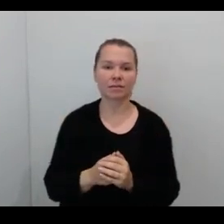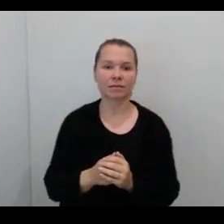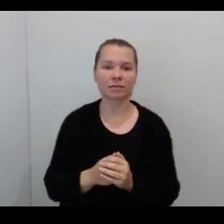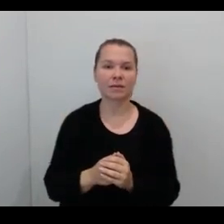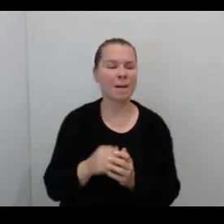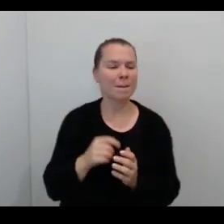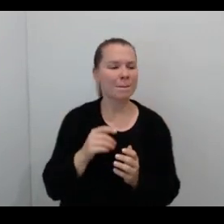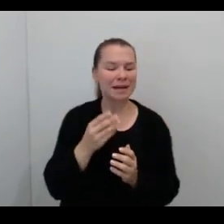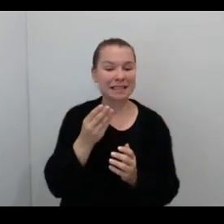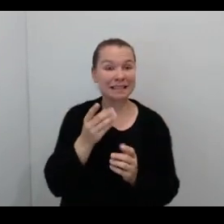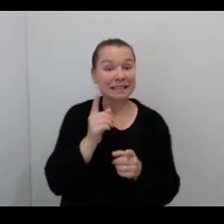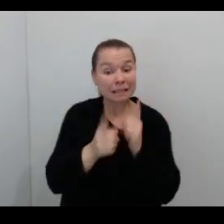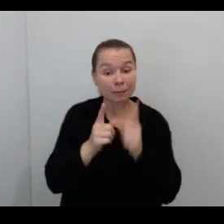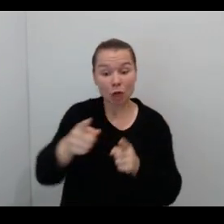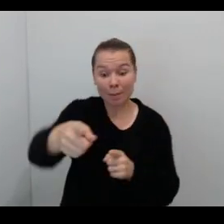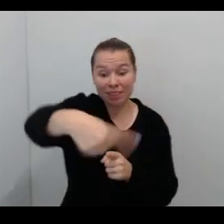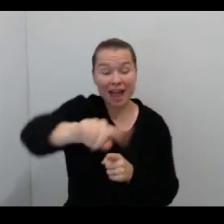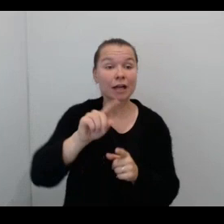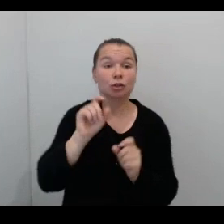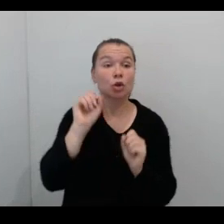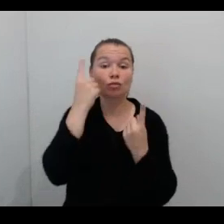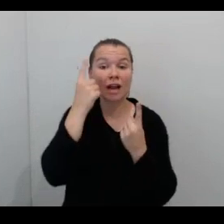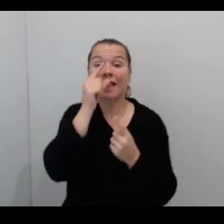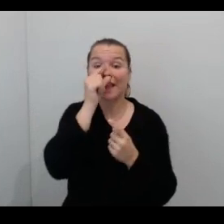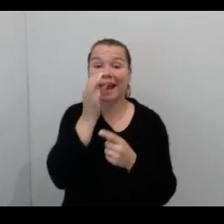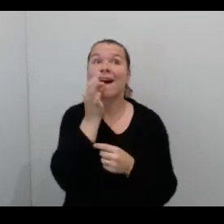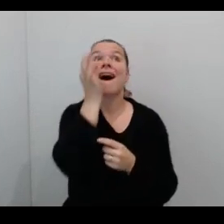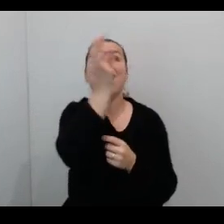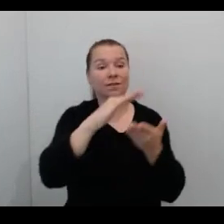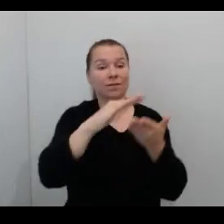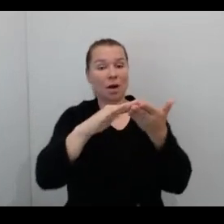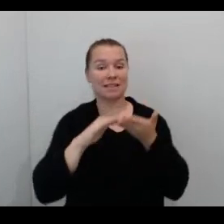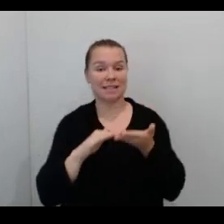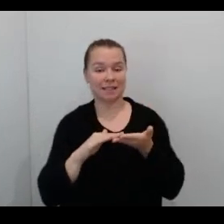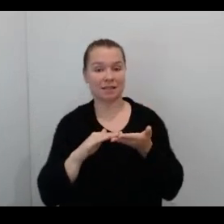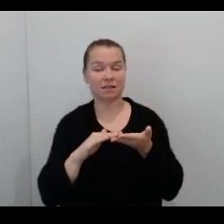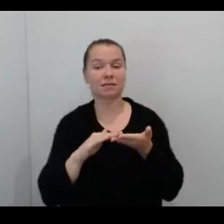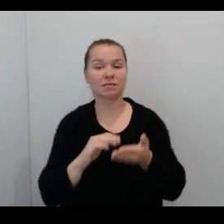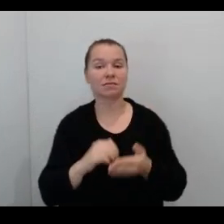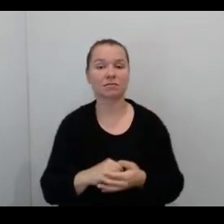their mortgage lender or their mortgagee, we'll talk about that.